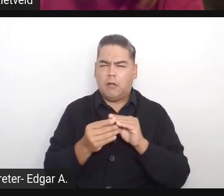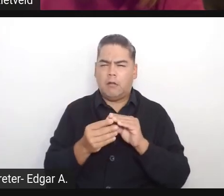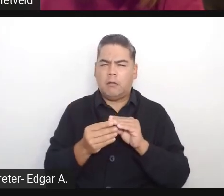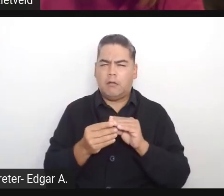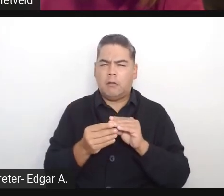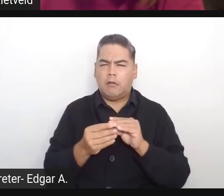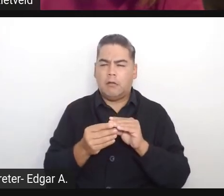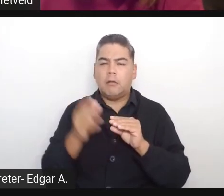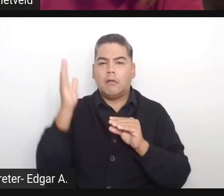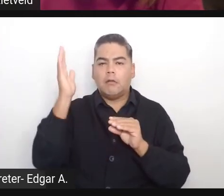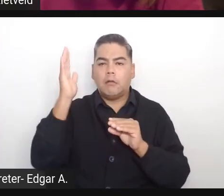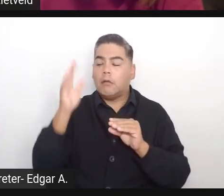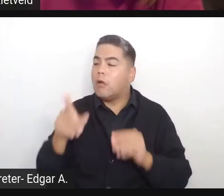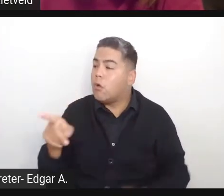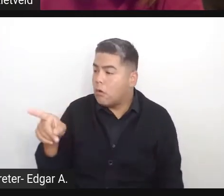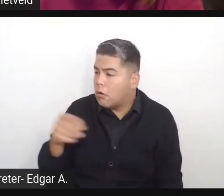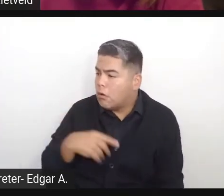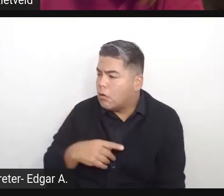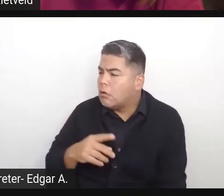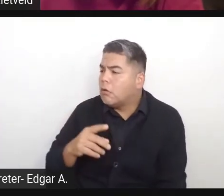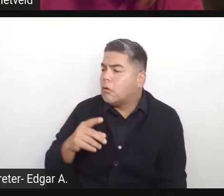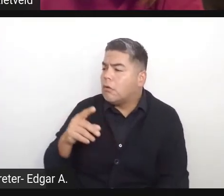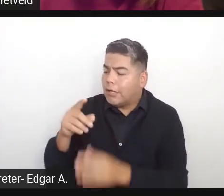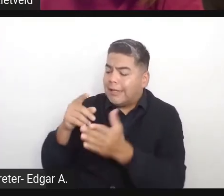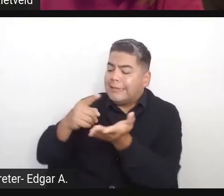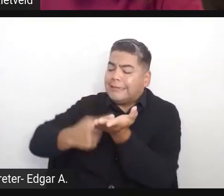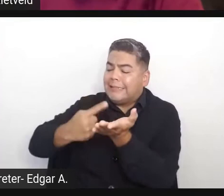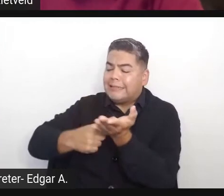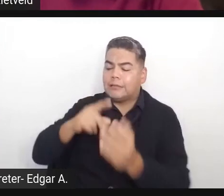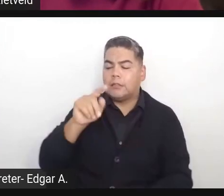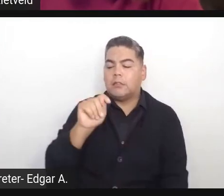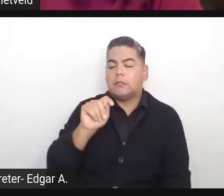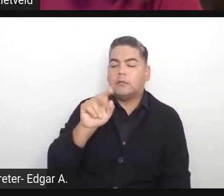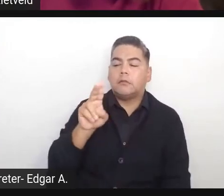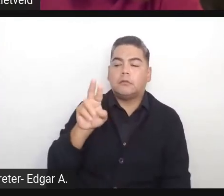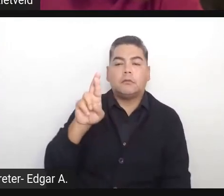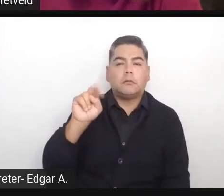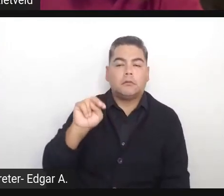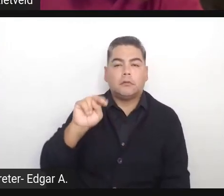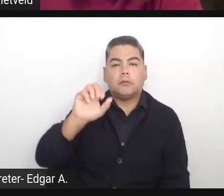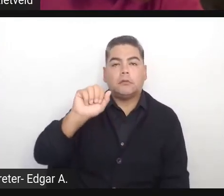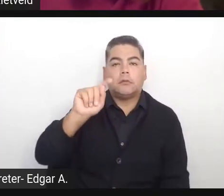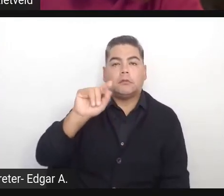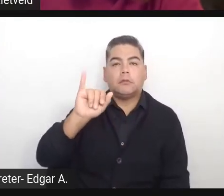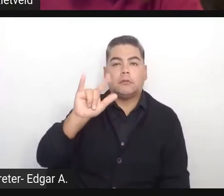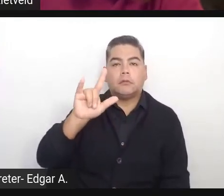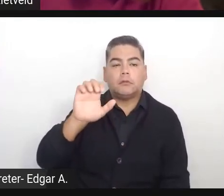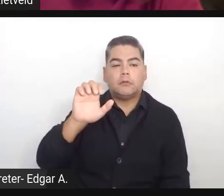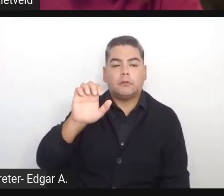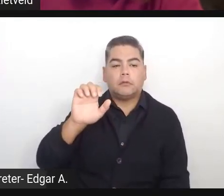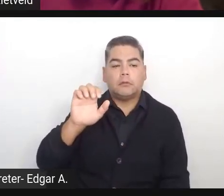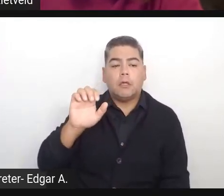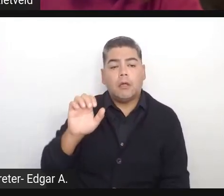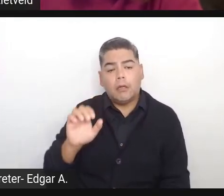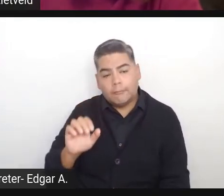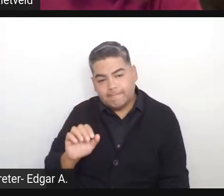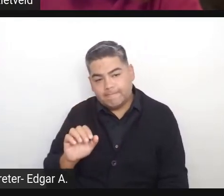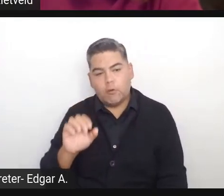You talked about turnstile? Turnstile, yes. I don't know I haven't researched, but maybe that's an option if it fits.